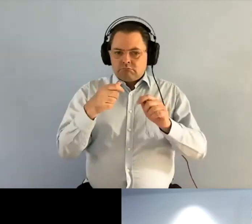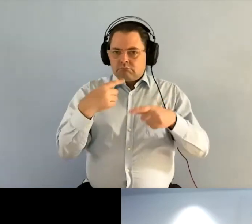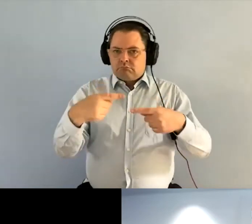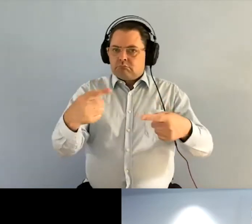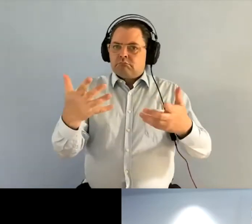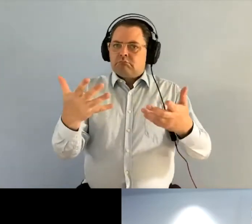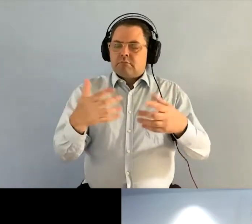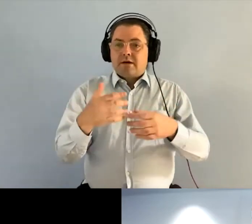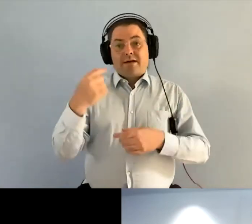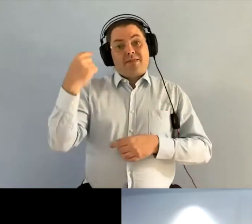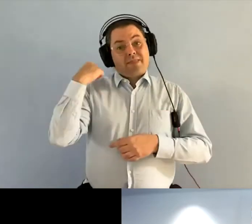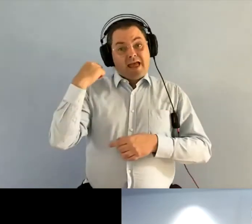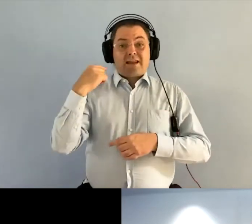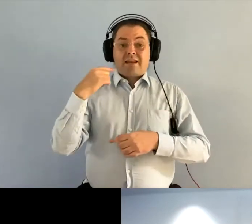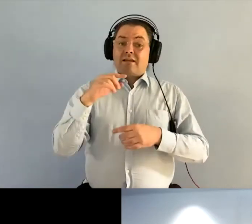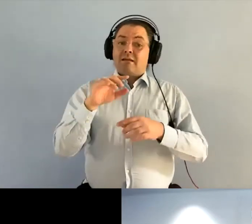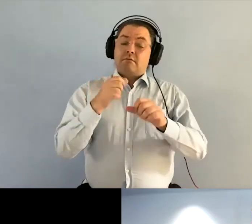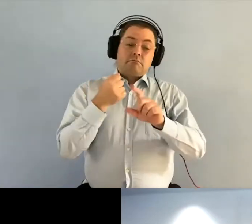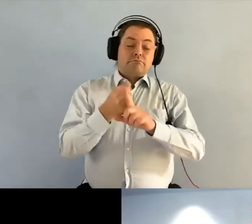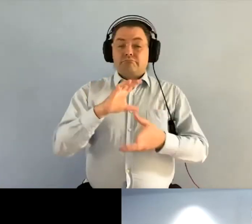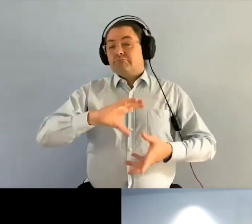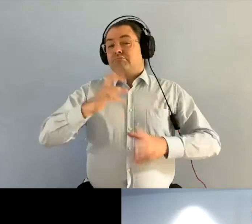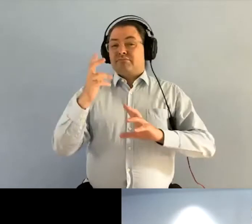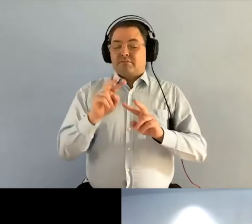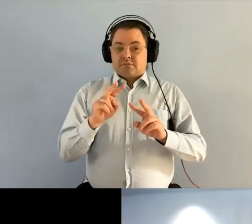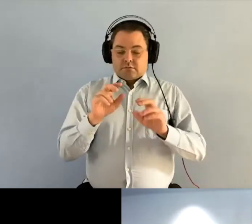to the pandemic. When the pandemic hit everybody